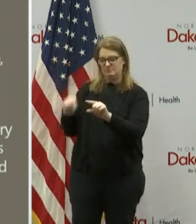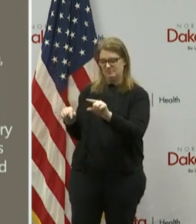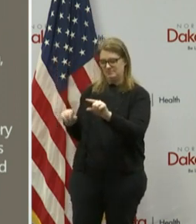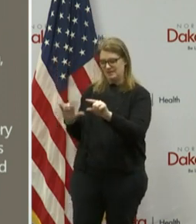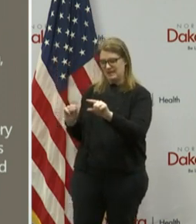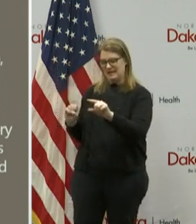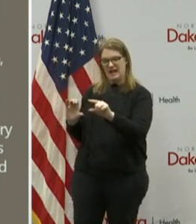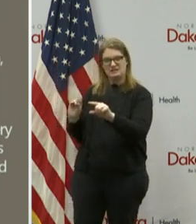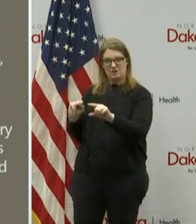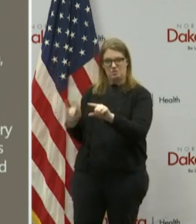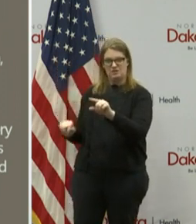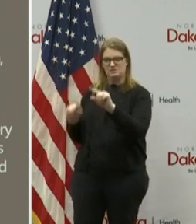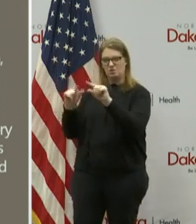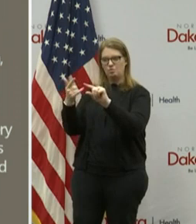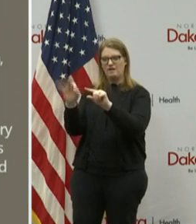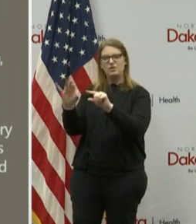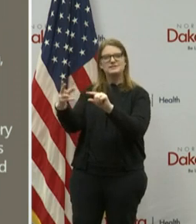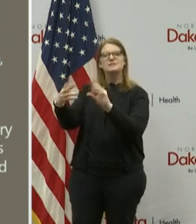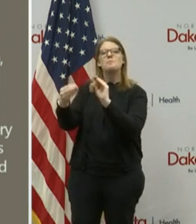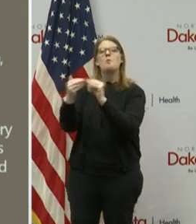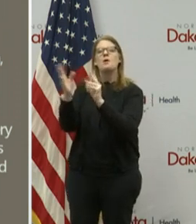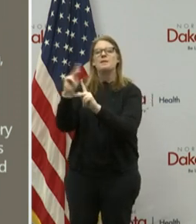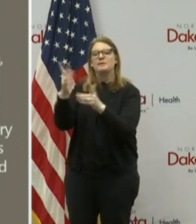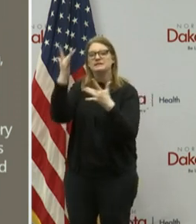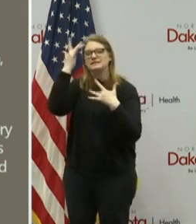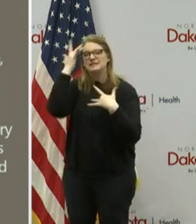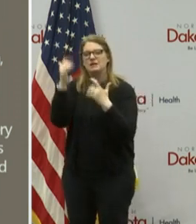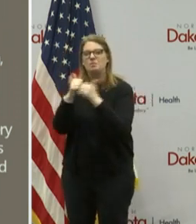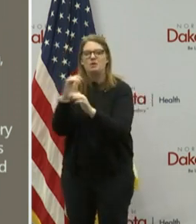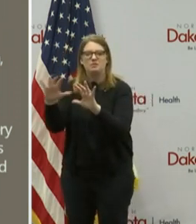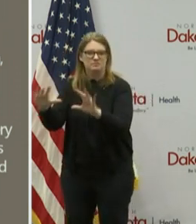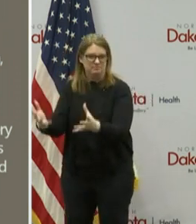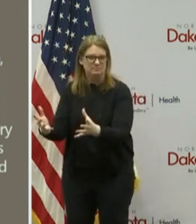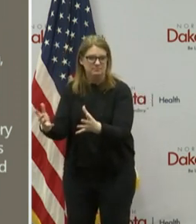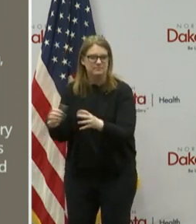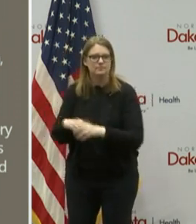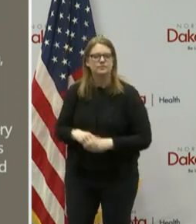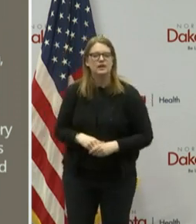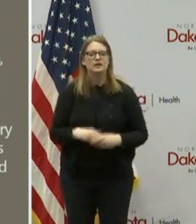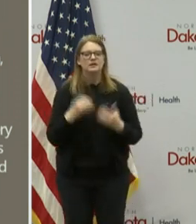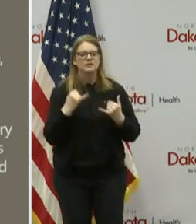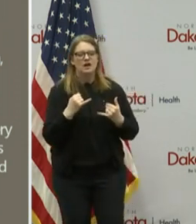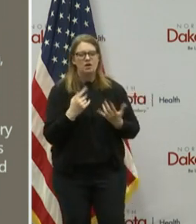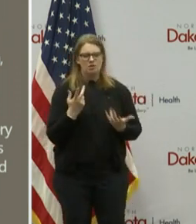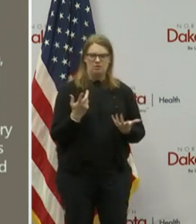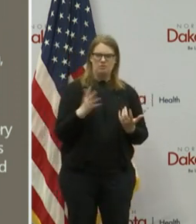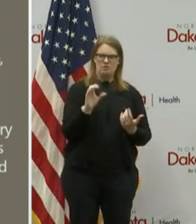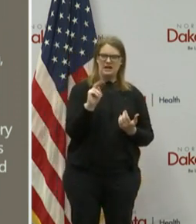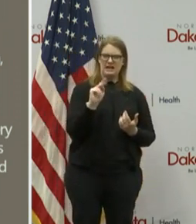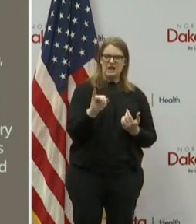TWICE AS MUCH AS THE -- AS GRAND FORKS COUNTY AND TWICE AS MUCH AS CASS COUNTY.